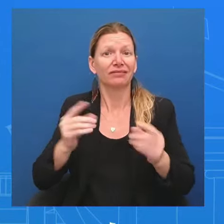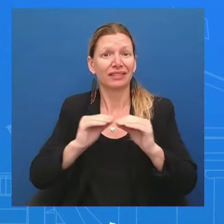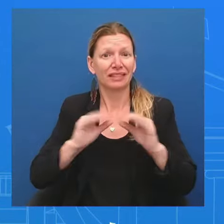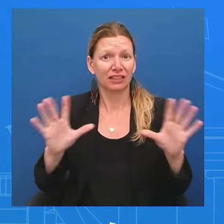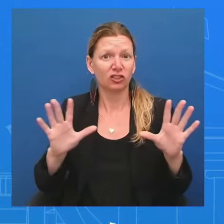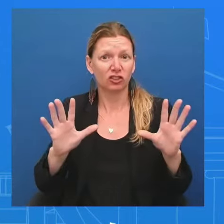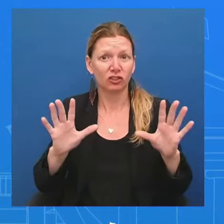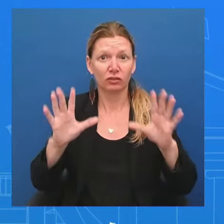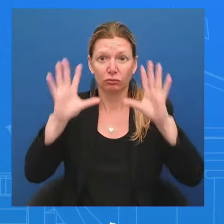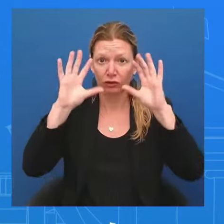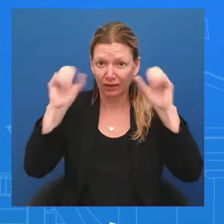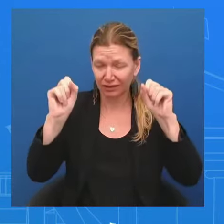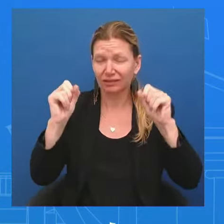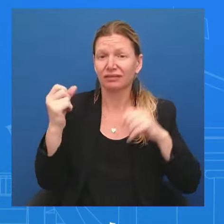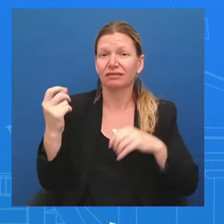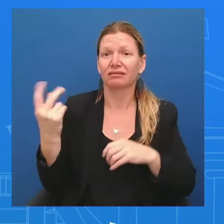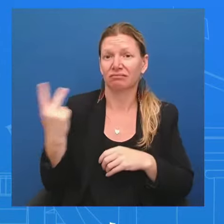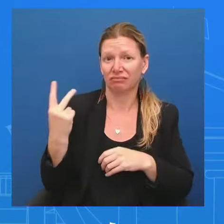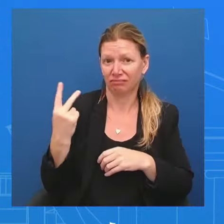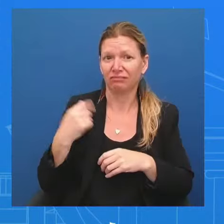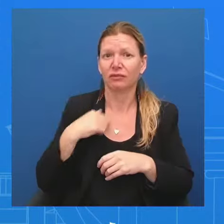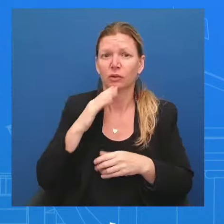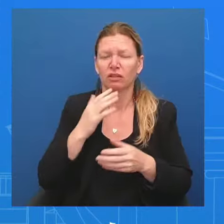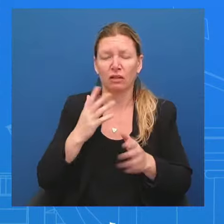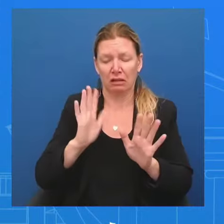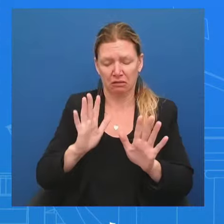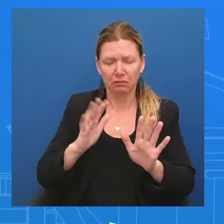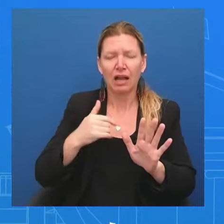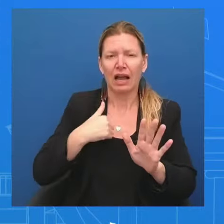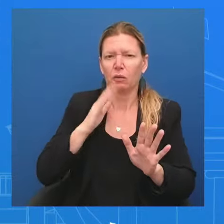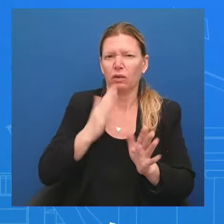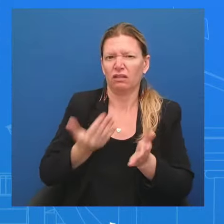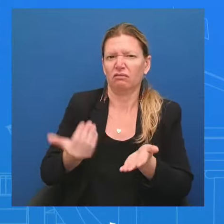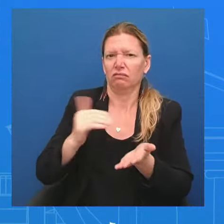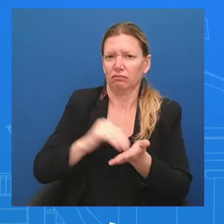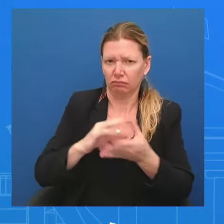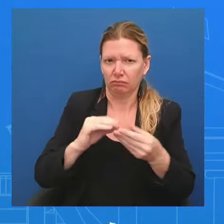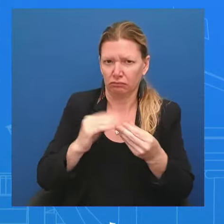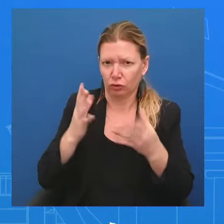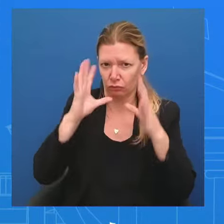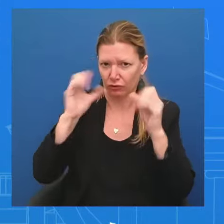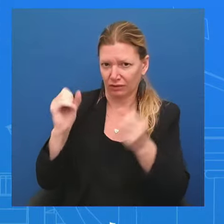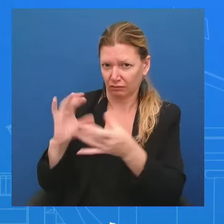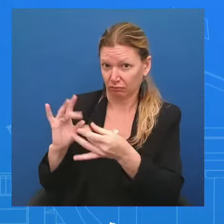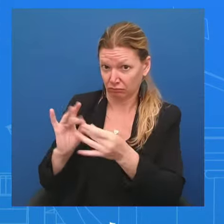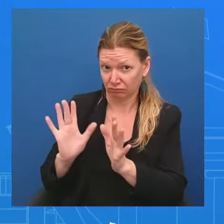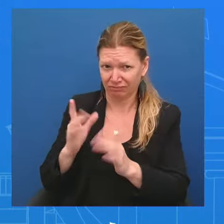He said this just last week, right before an event that was happening right in the Rose Garden,